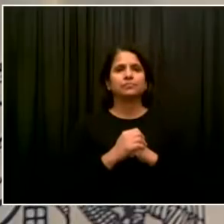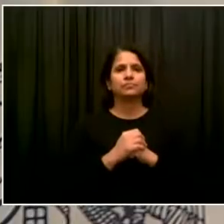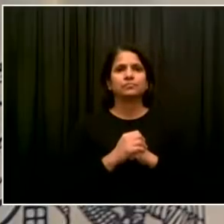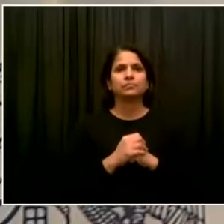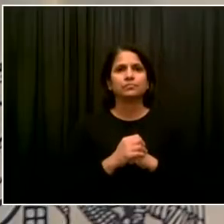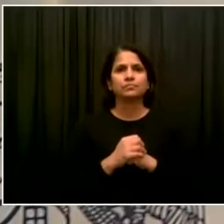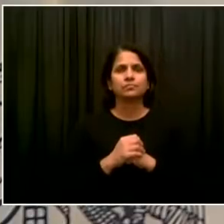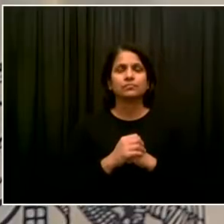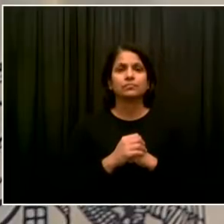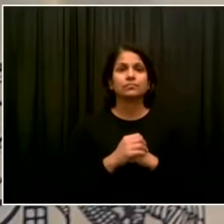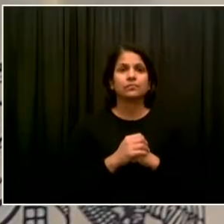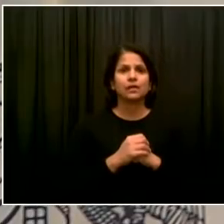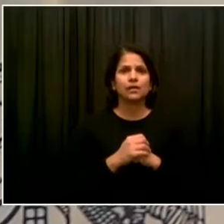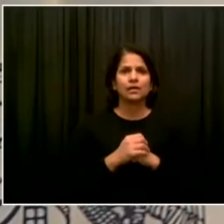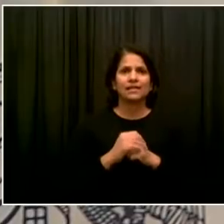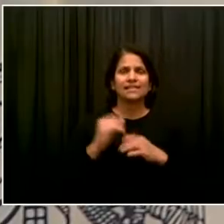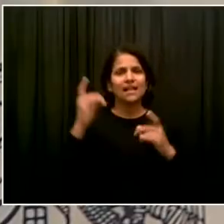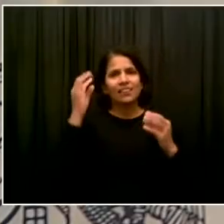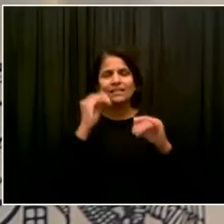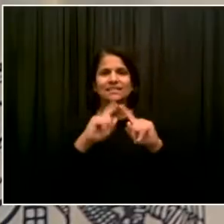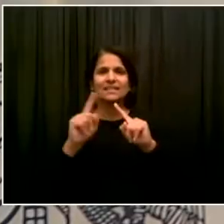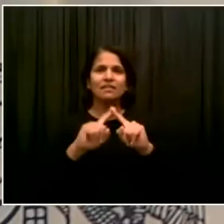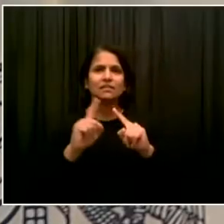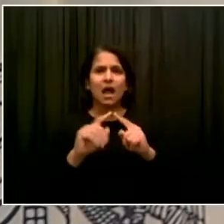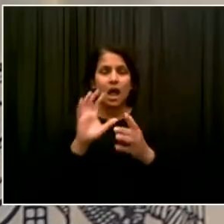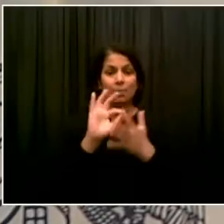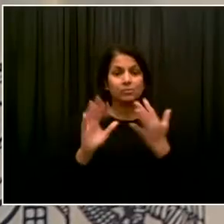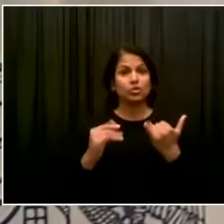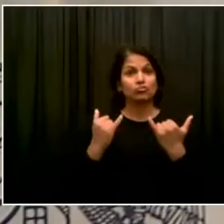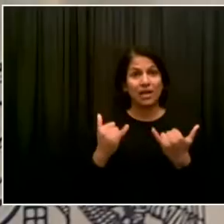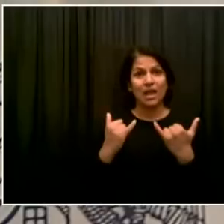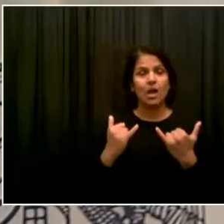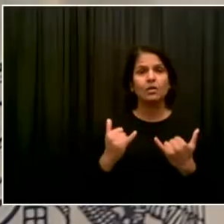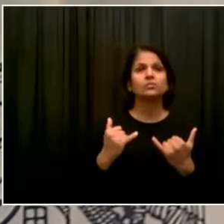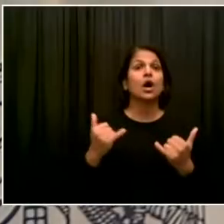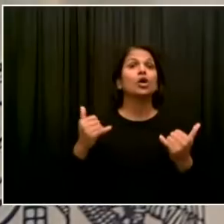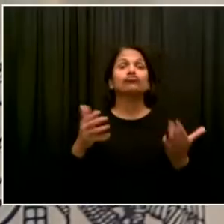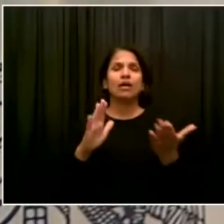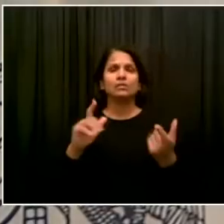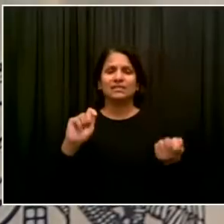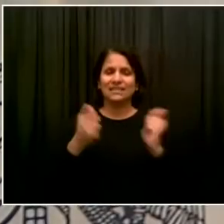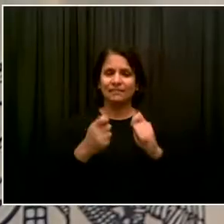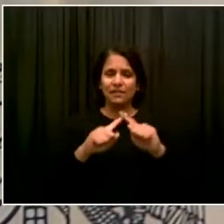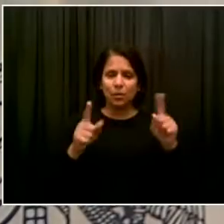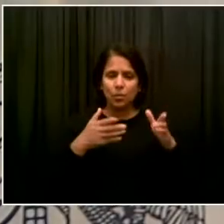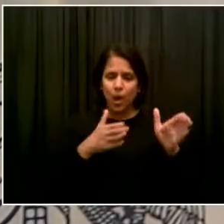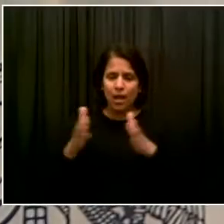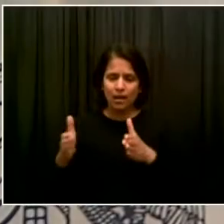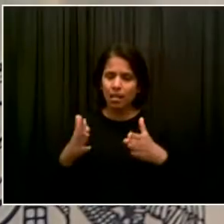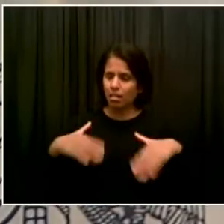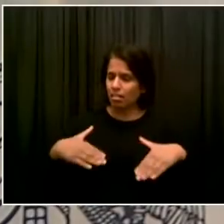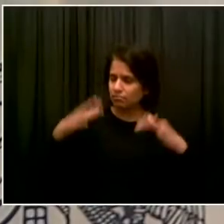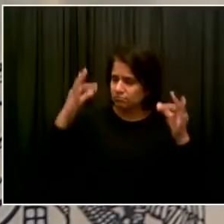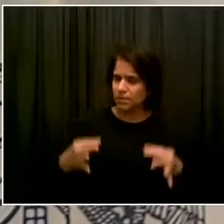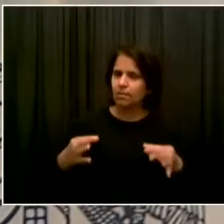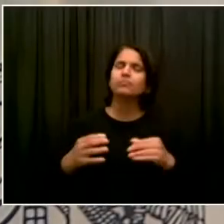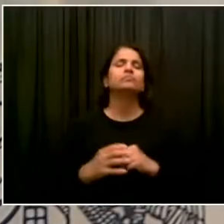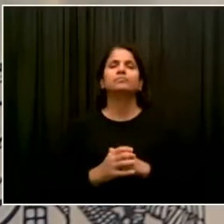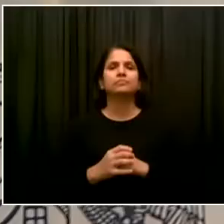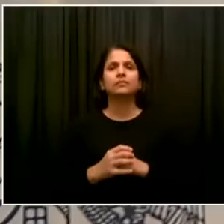THIS CHALLENGE. THAT OISURC ORE AND SYMBOLS HERE.